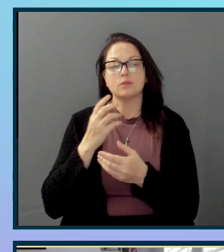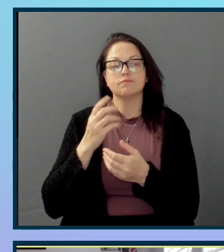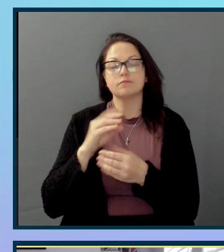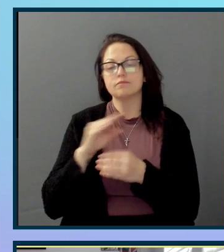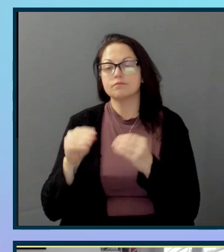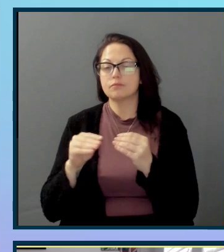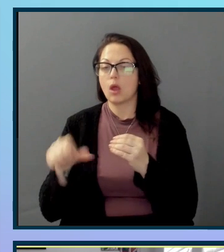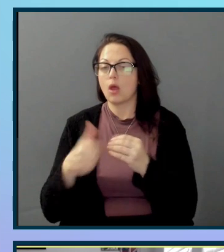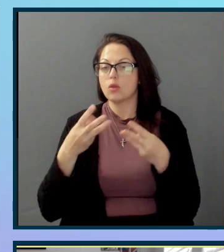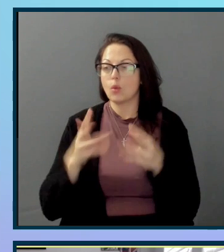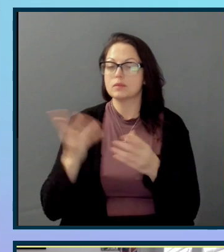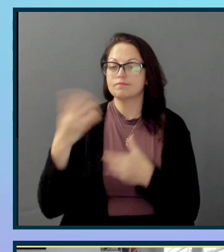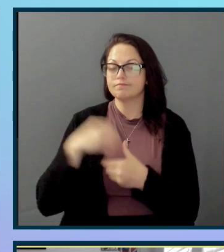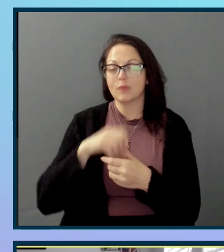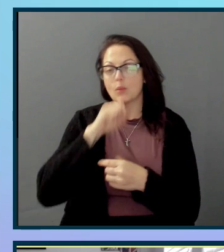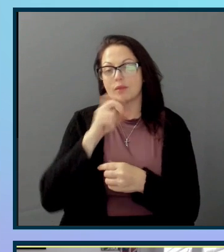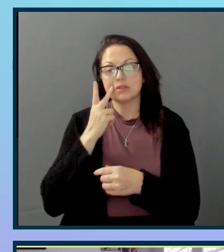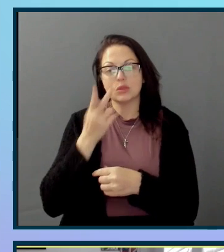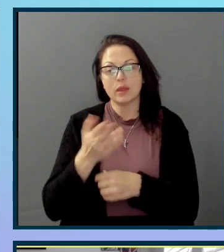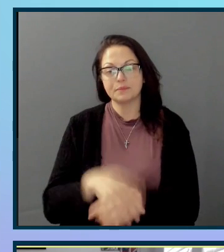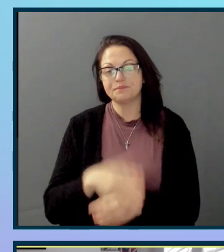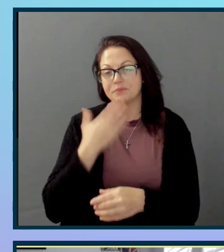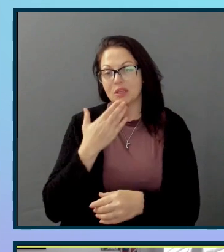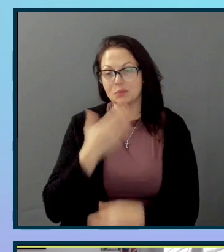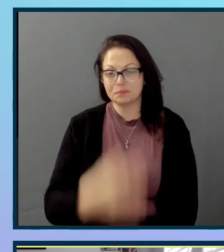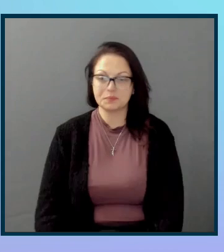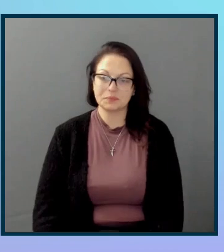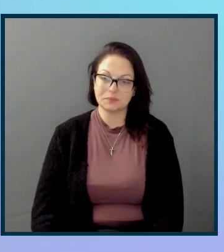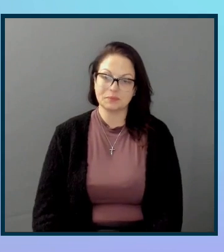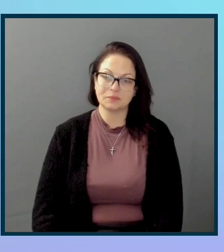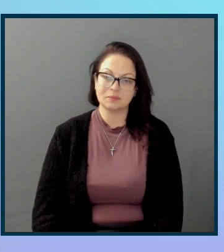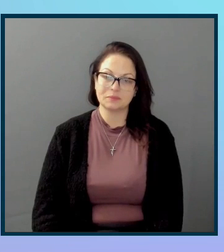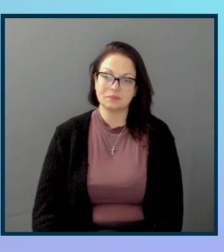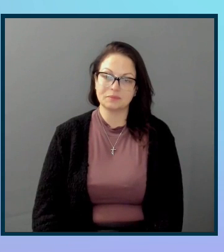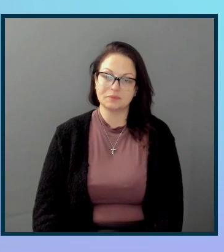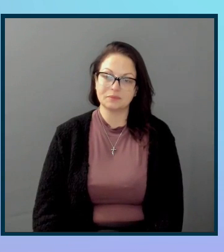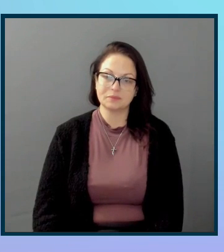I would love to see you there. Thank you. Thanks, Rain.